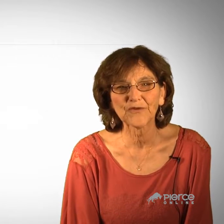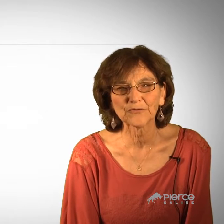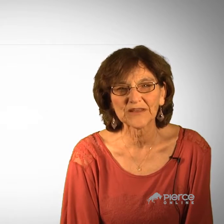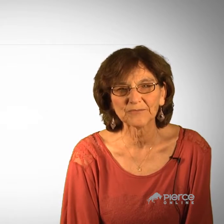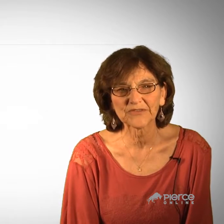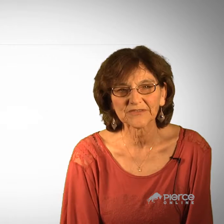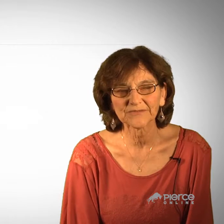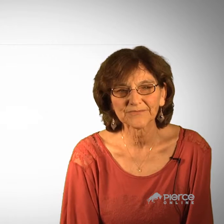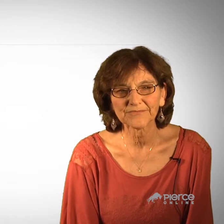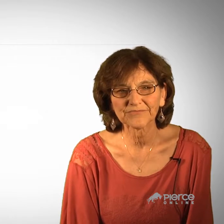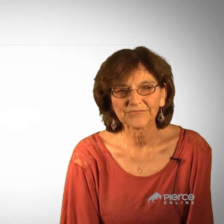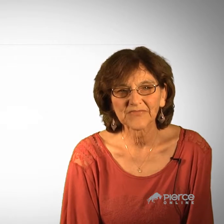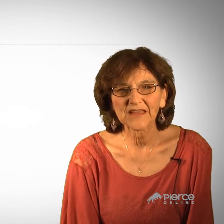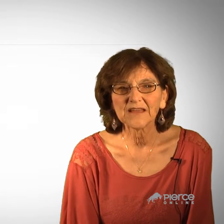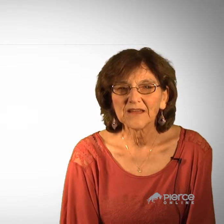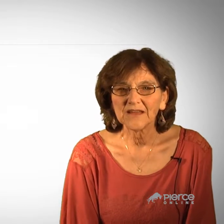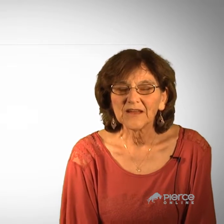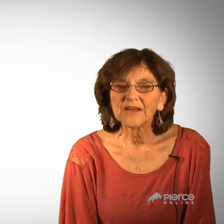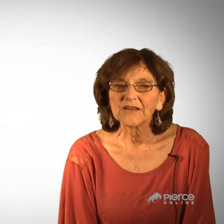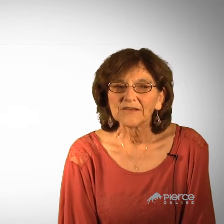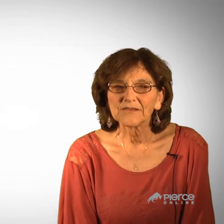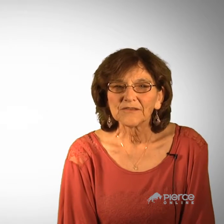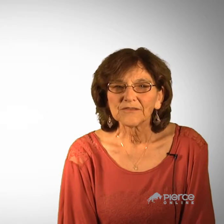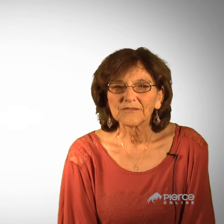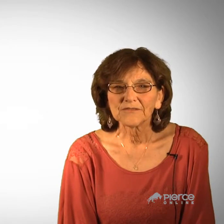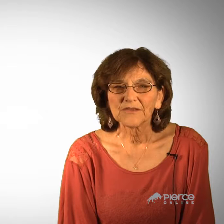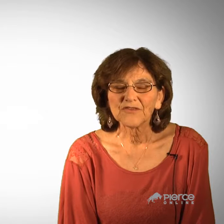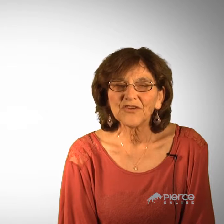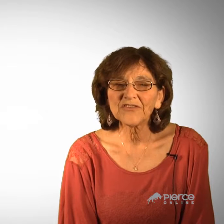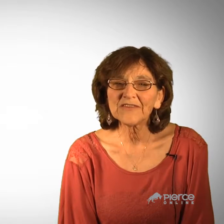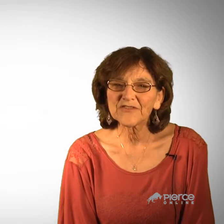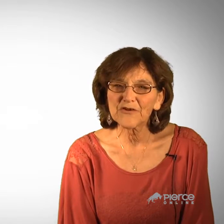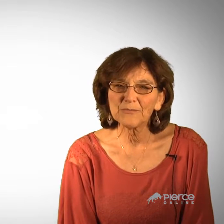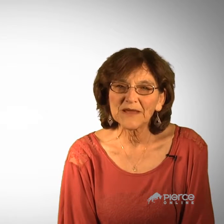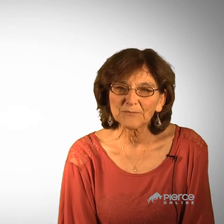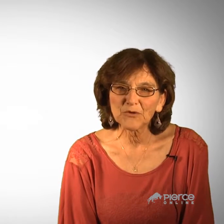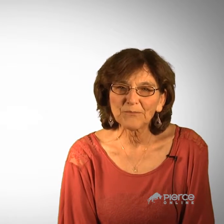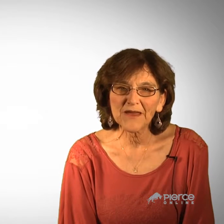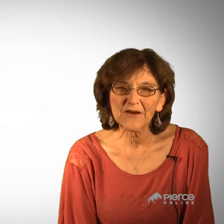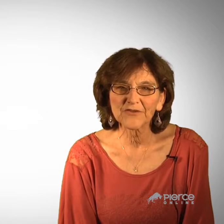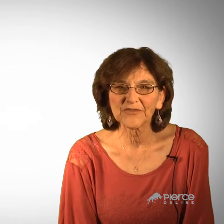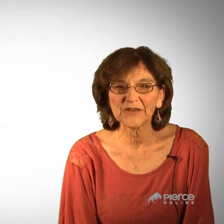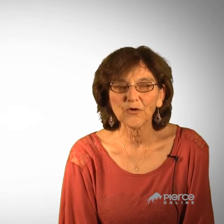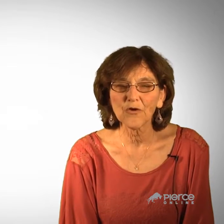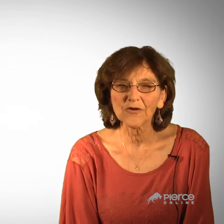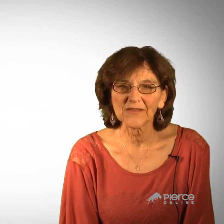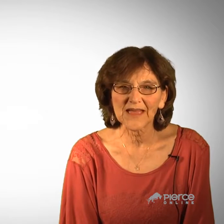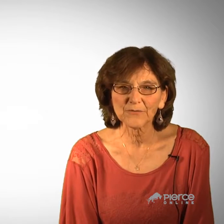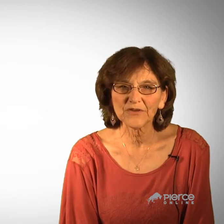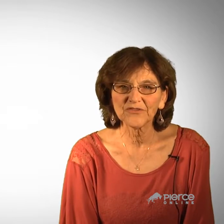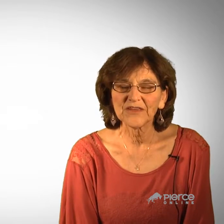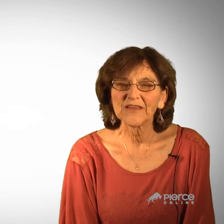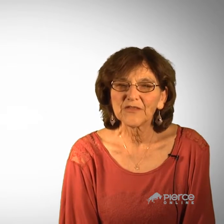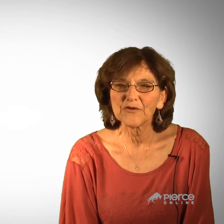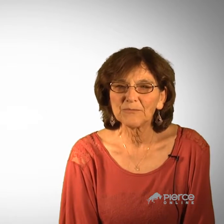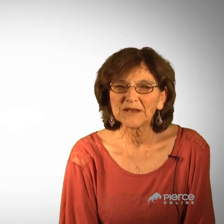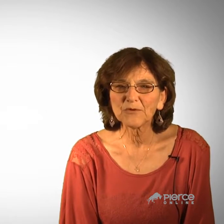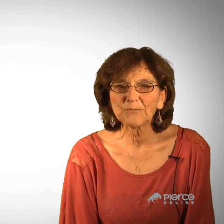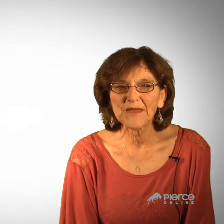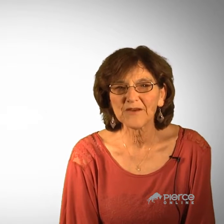phonemes. Just as there are minimal pairs in oral language, there are minimal pairs